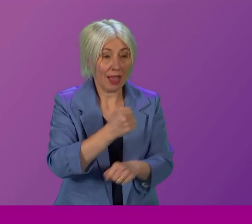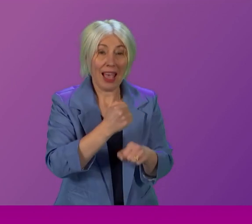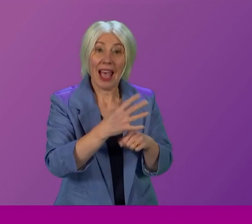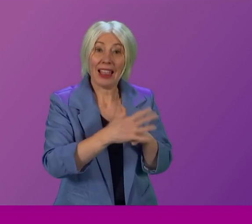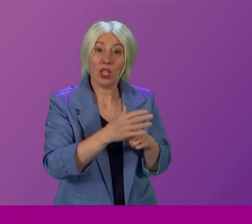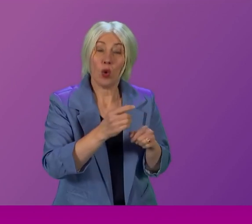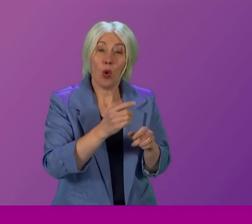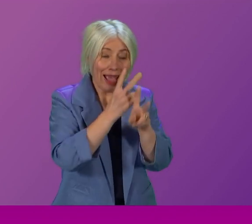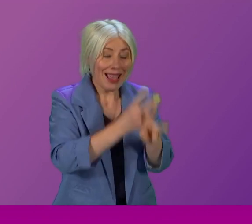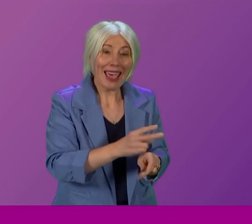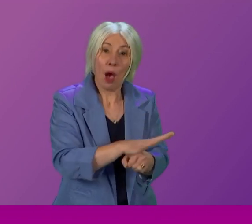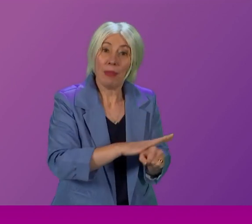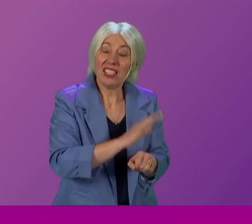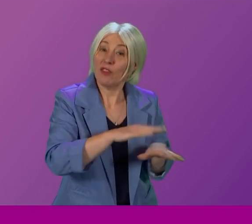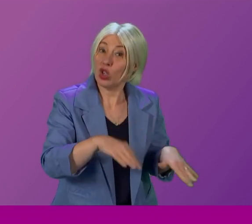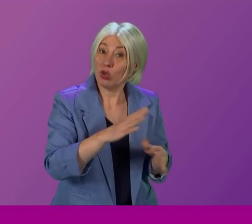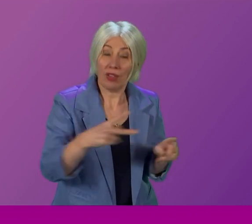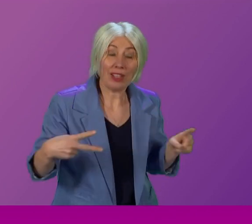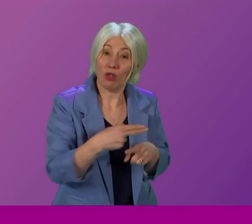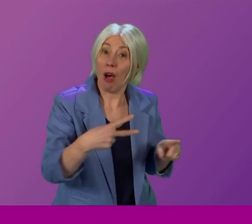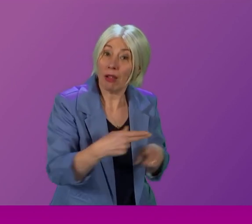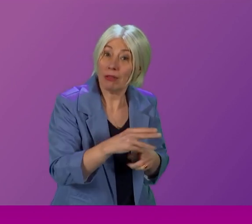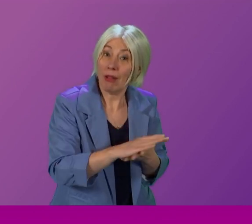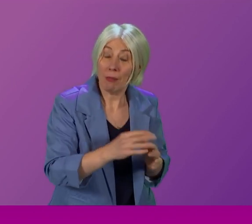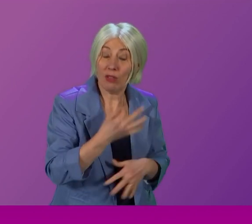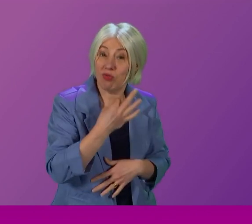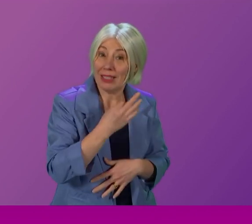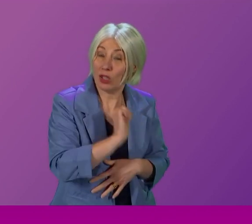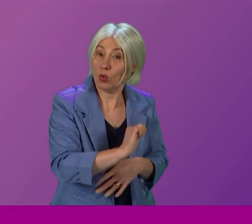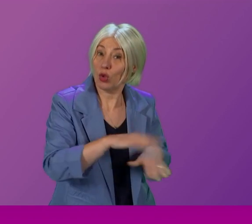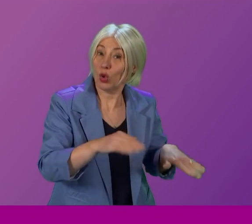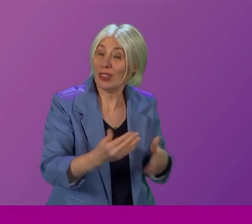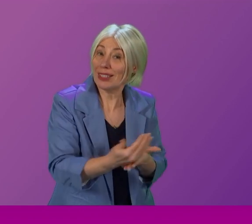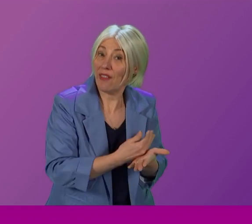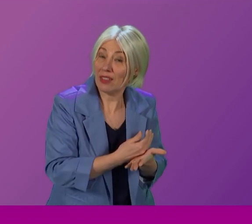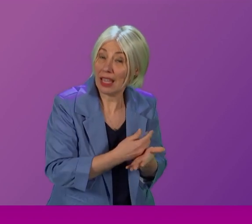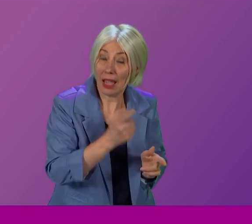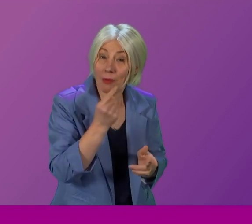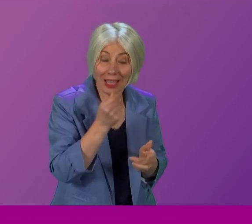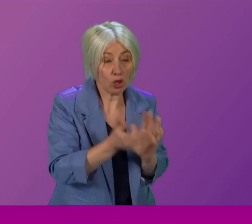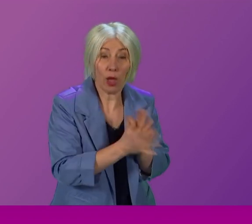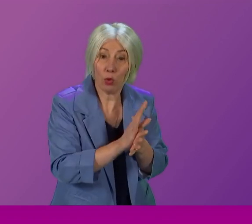which officials warn will compromise children’s safety and increase the risk of abuse and neglect.